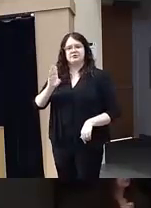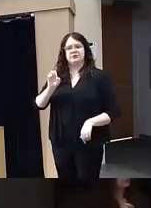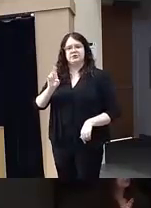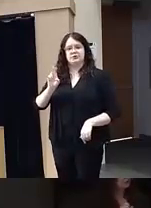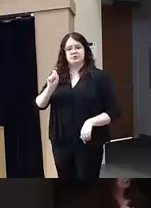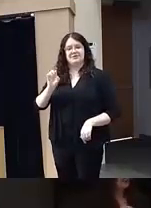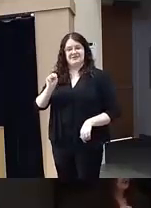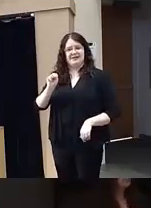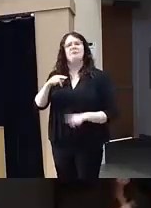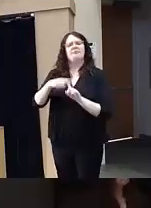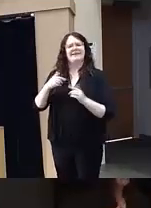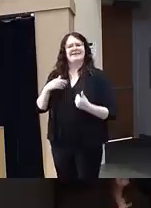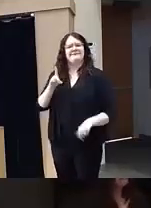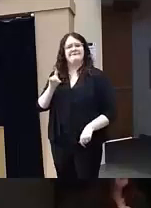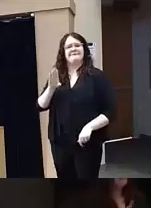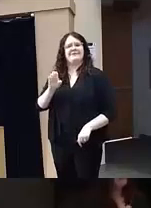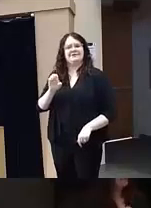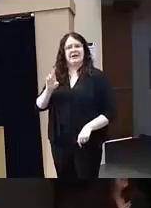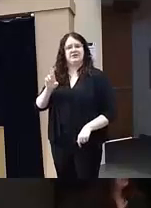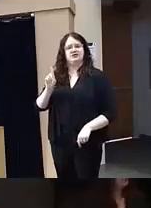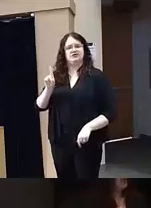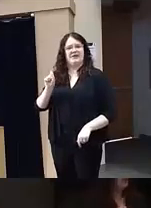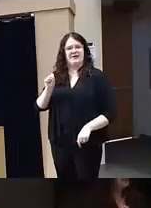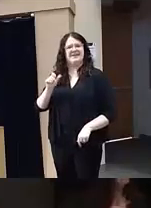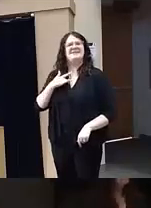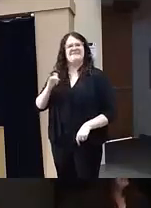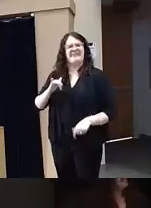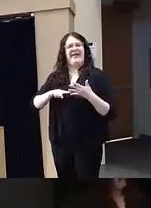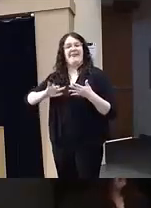dice rounds that are typically occurring on the fifth Wednesdays of the month that have